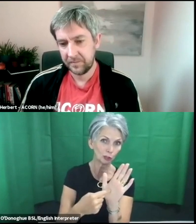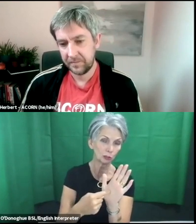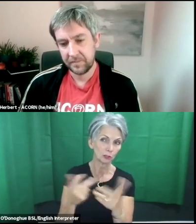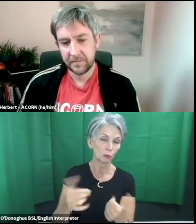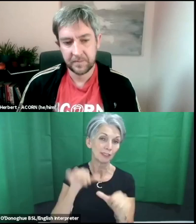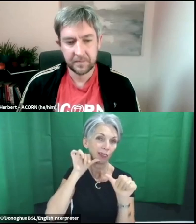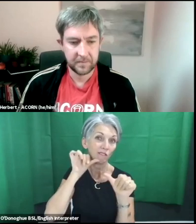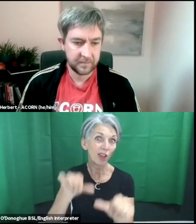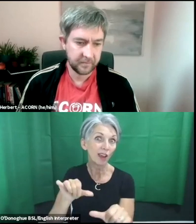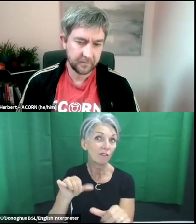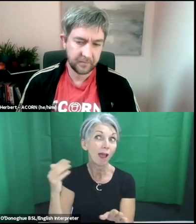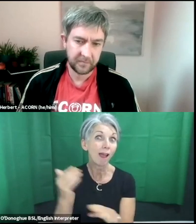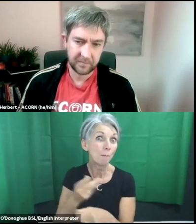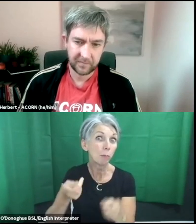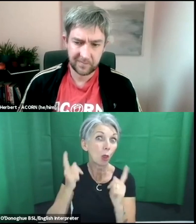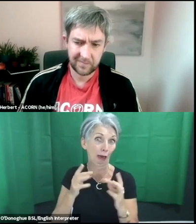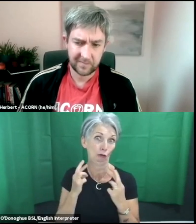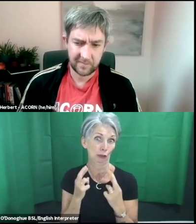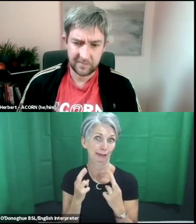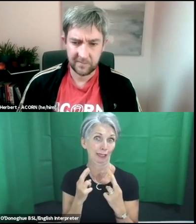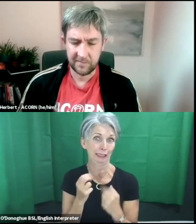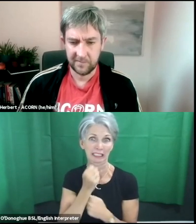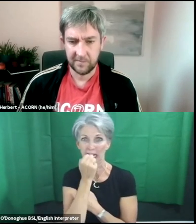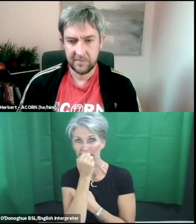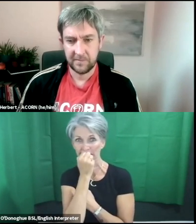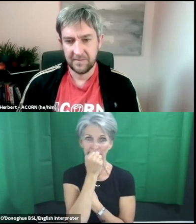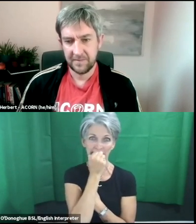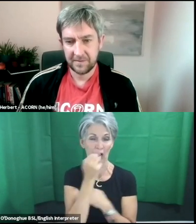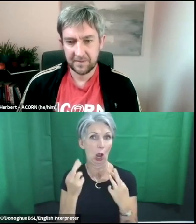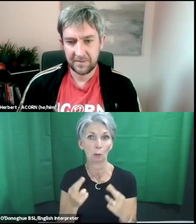just cross their fingers and hope that you- like with landlords- that you